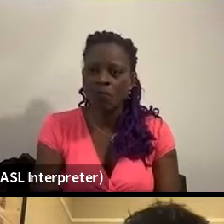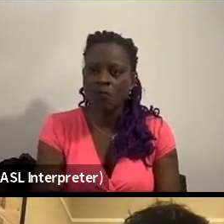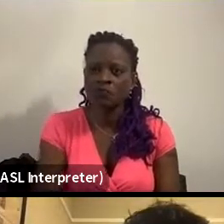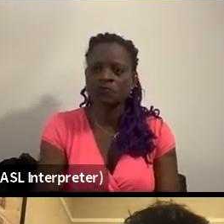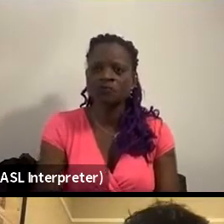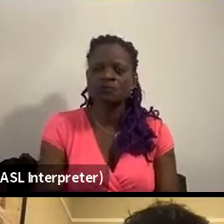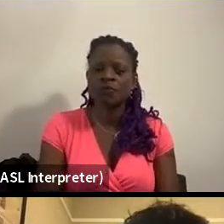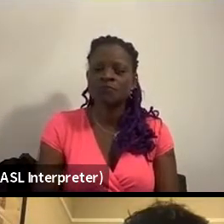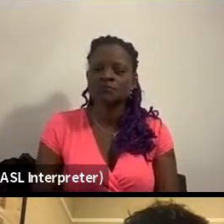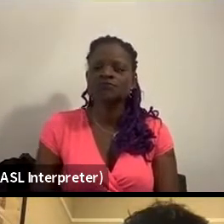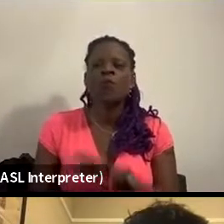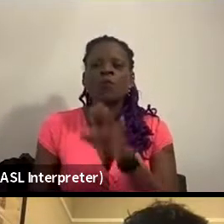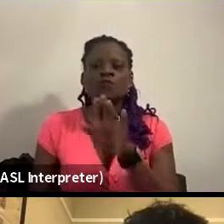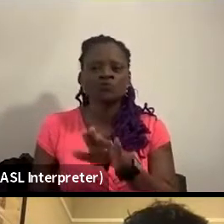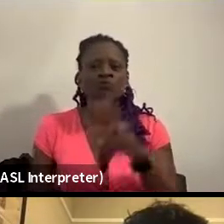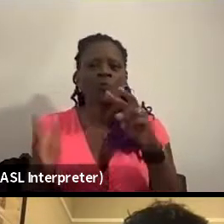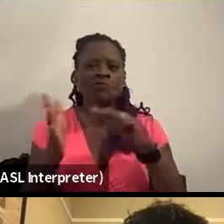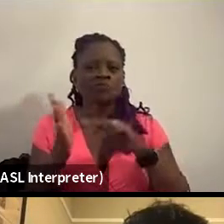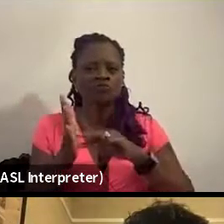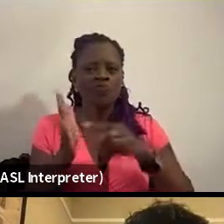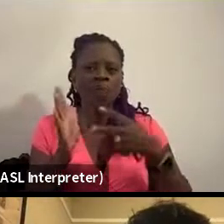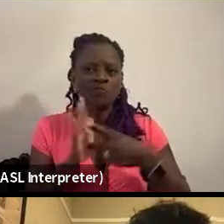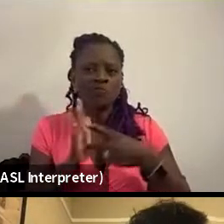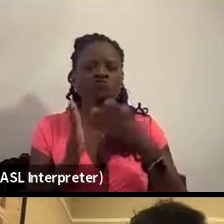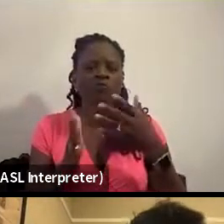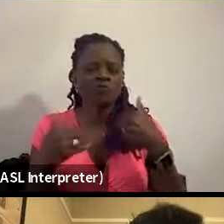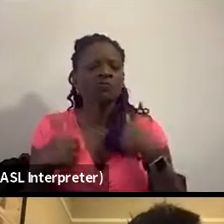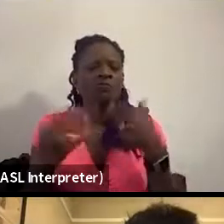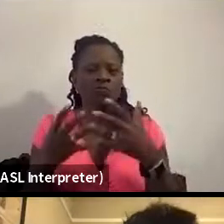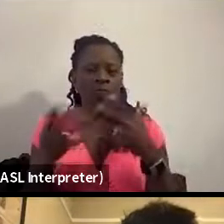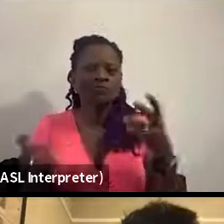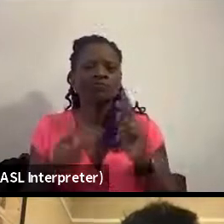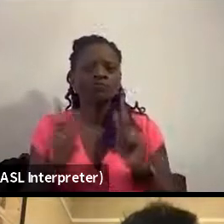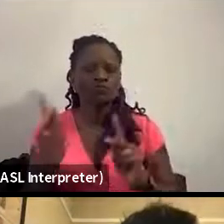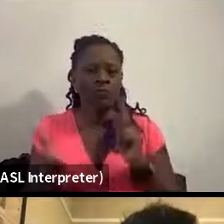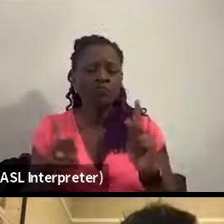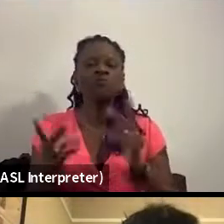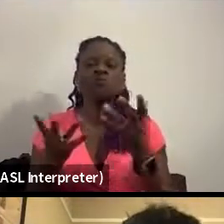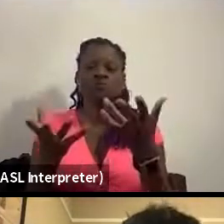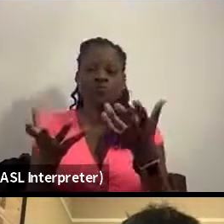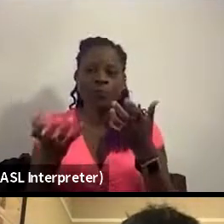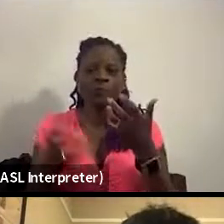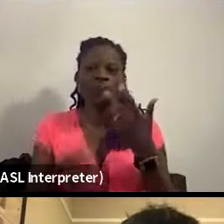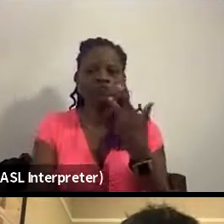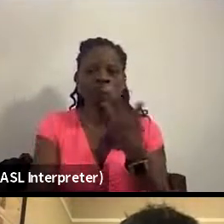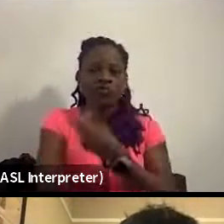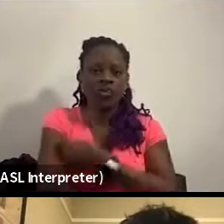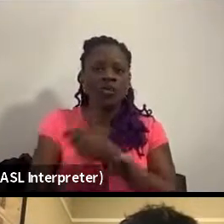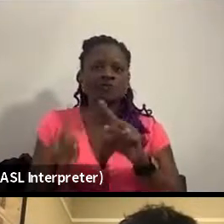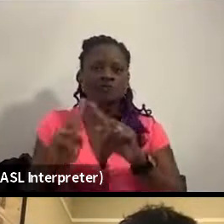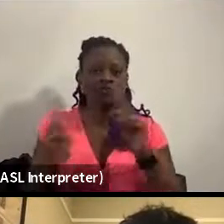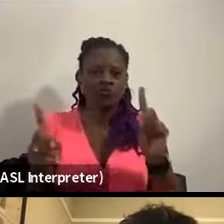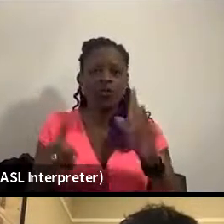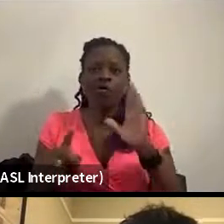vaccinated, but we may hit a hit a point where we're going to hit. We're going to get to the heads of people.